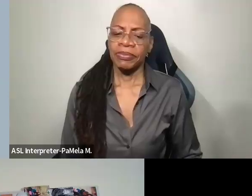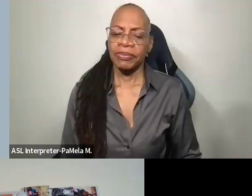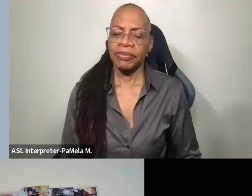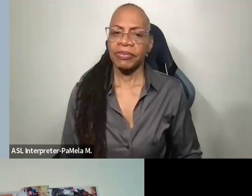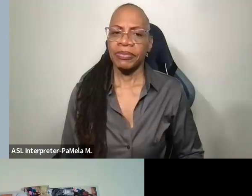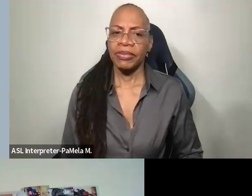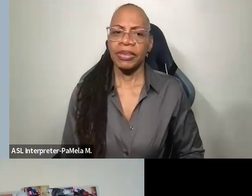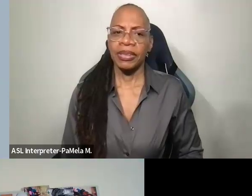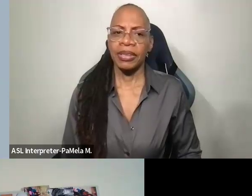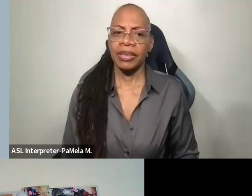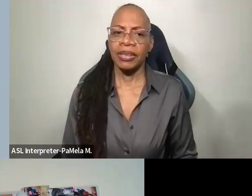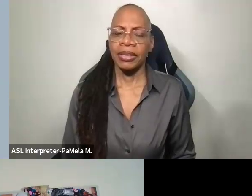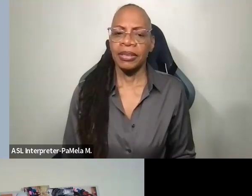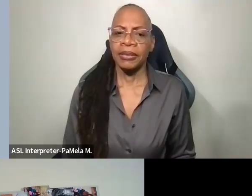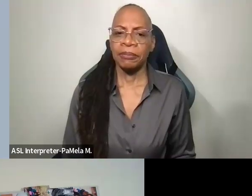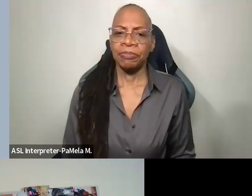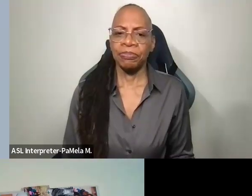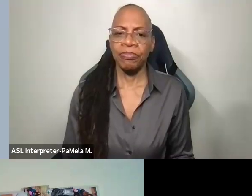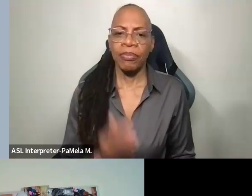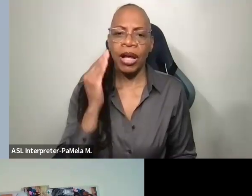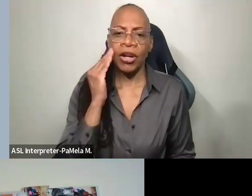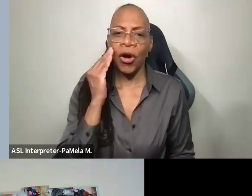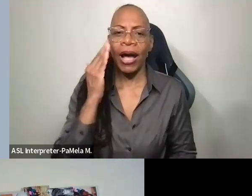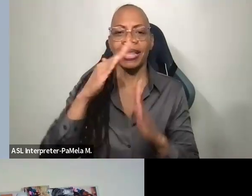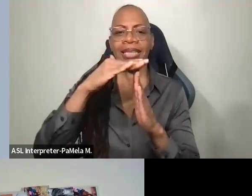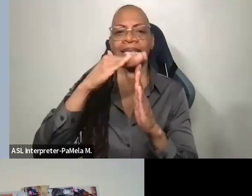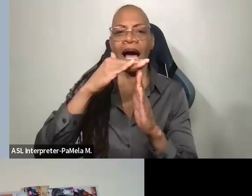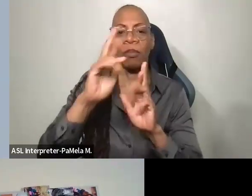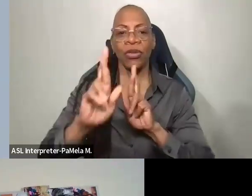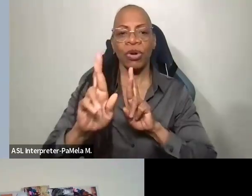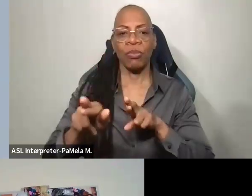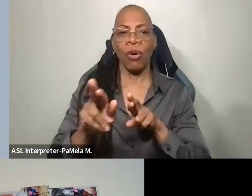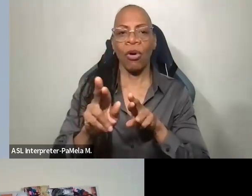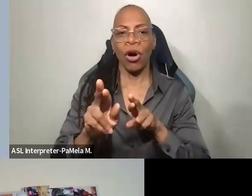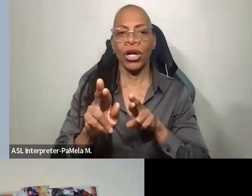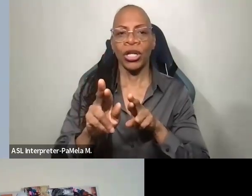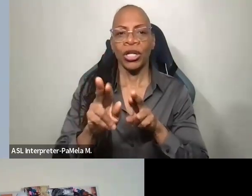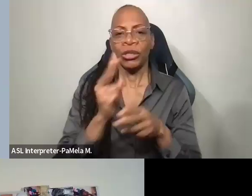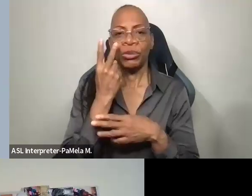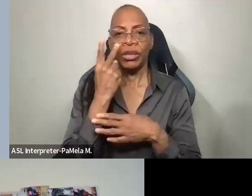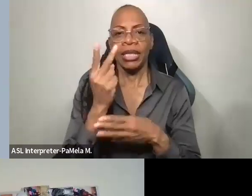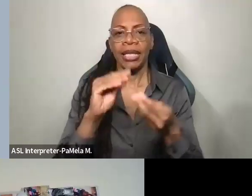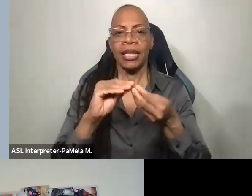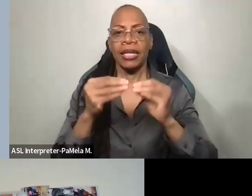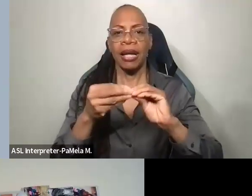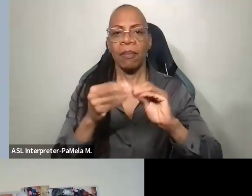So I feel like, at the top of the report where you are looking at the number of contacts,